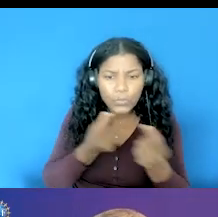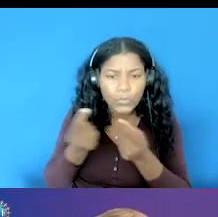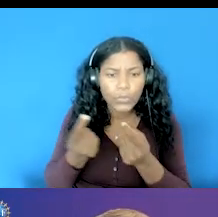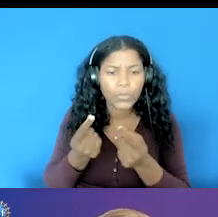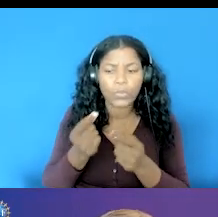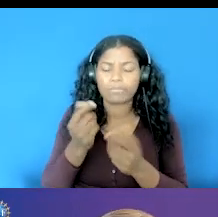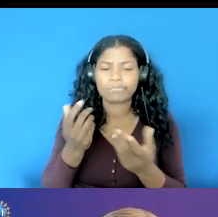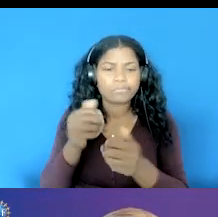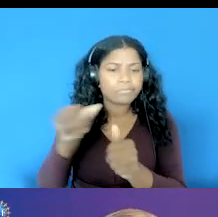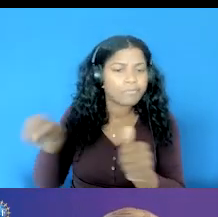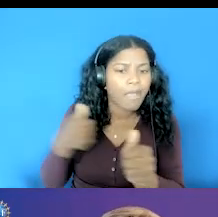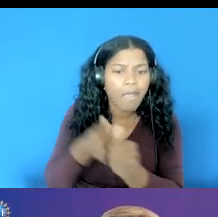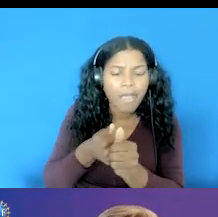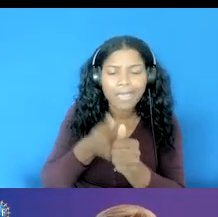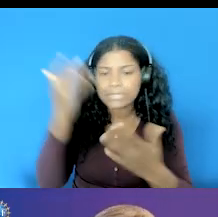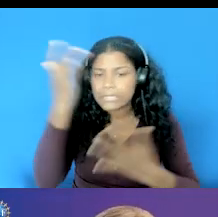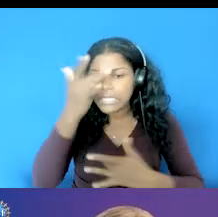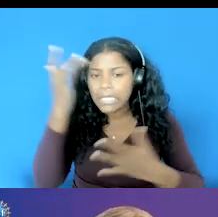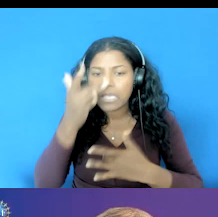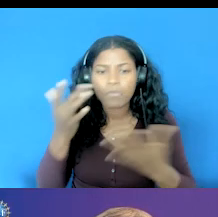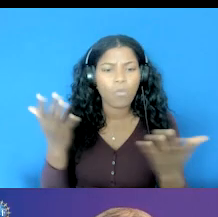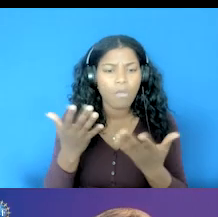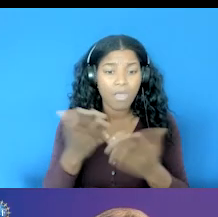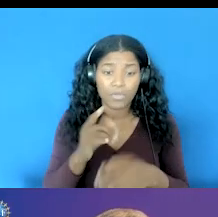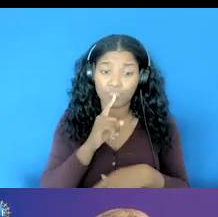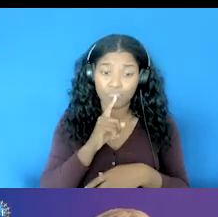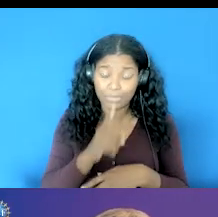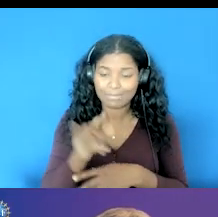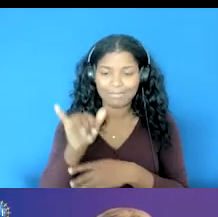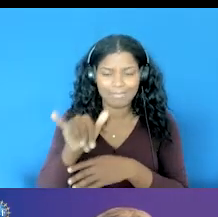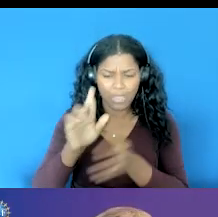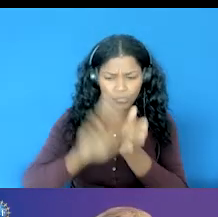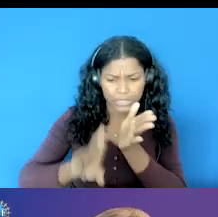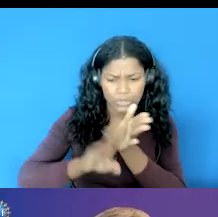And the outcomes of this basic research could yield new effective ways of preventing